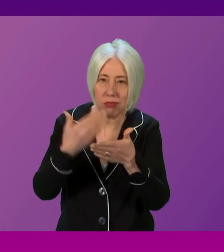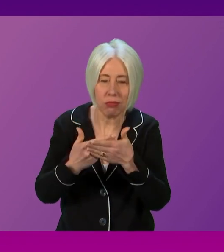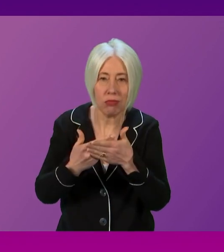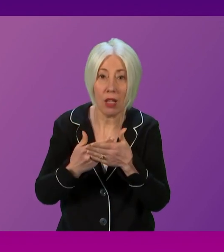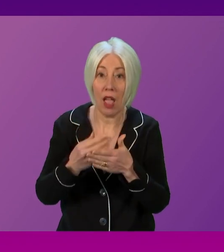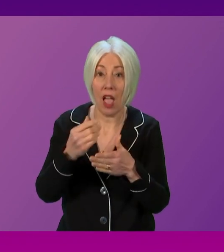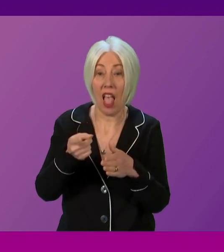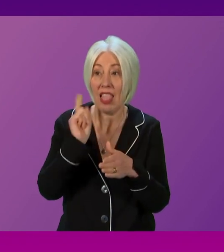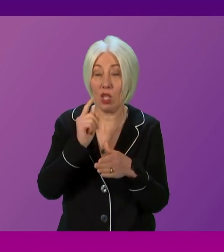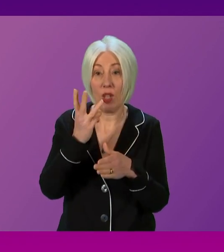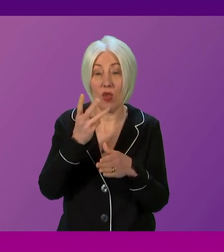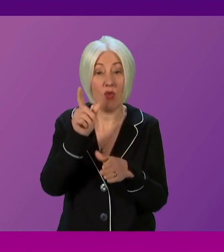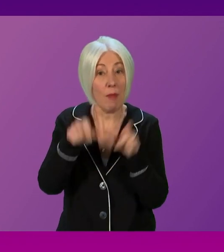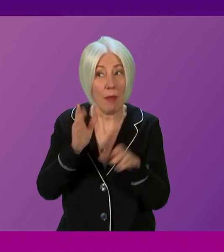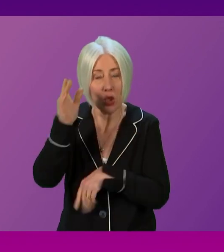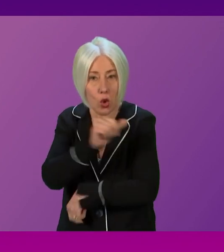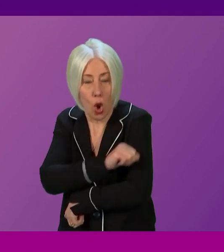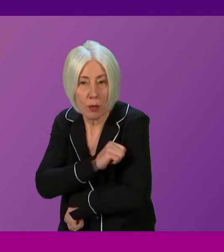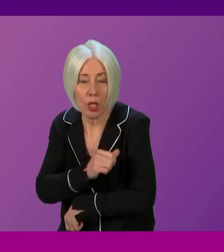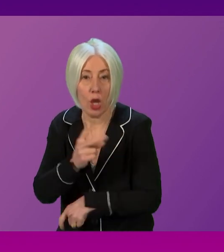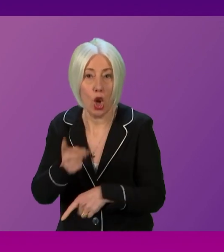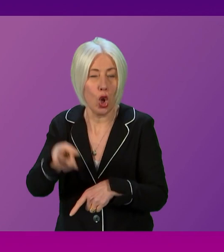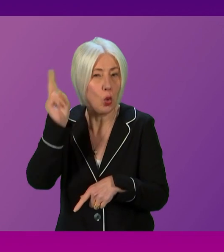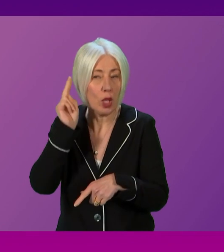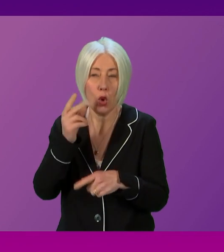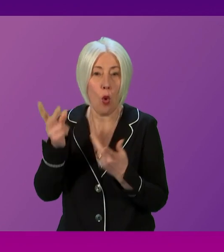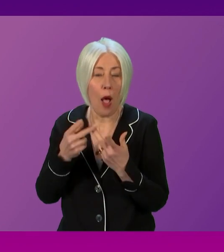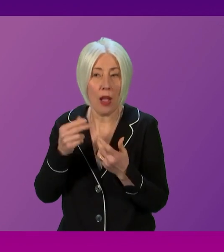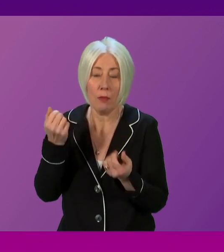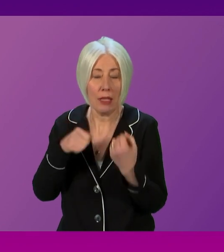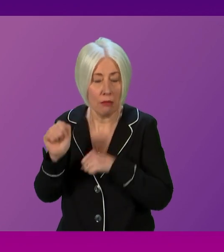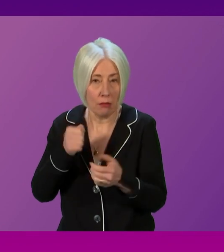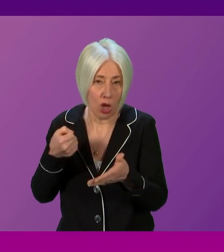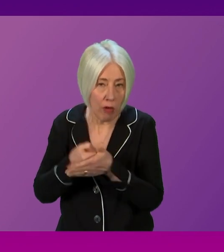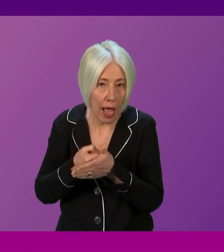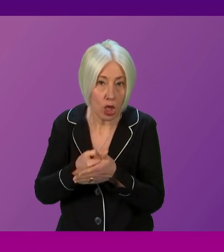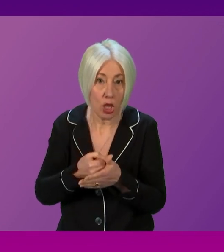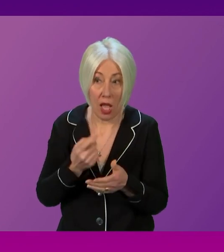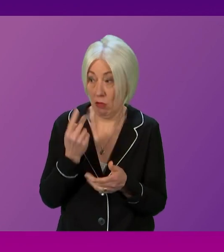three people were hospitalised; and just yesterday, two more were hospitalised. A